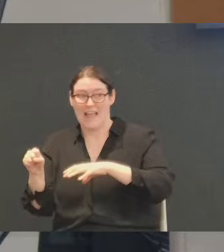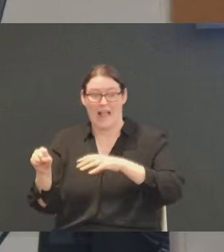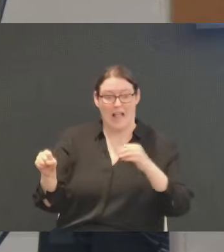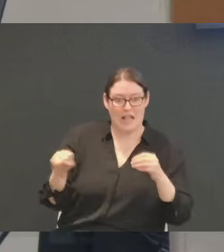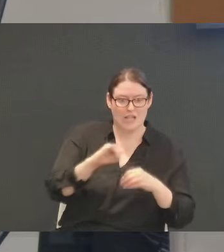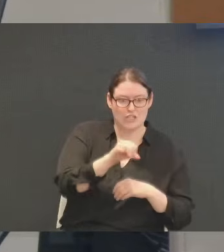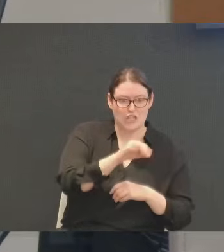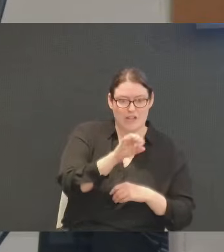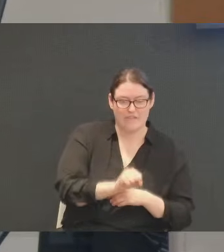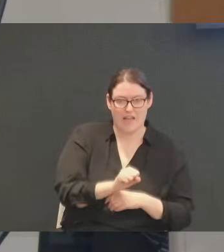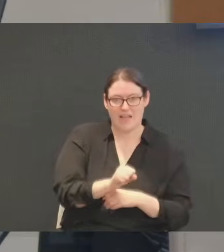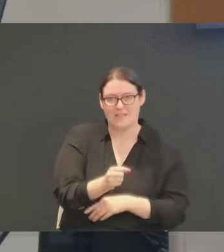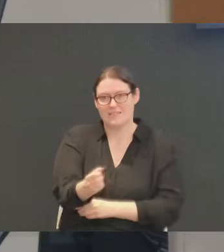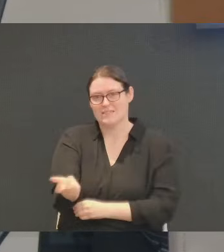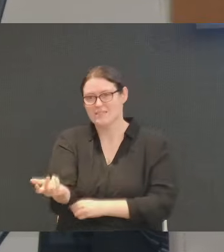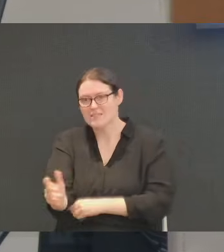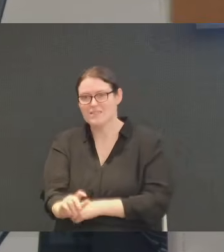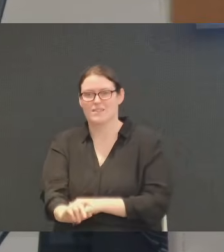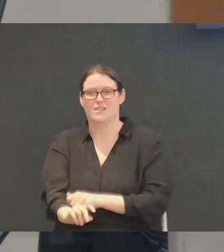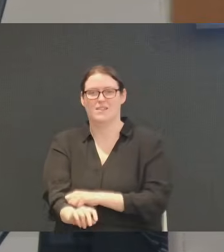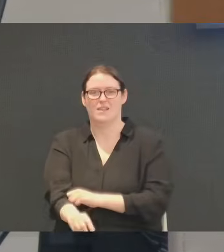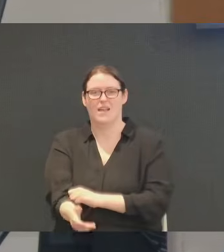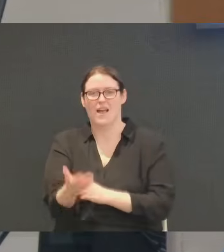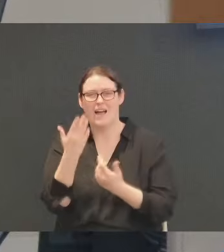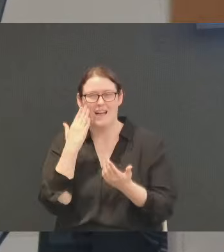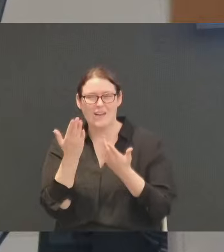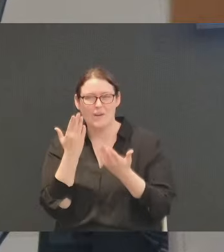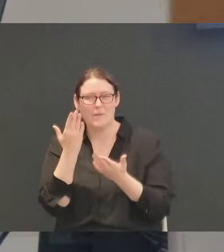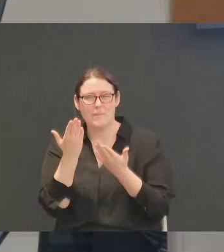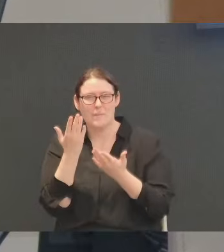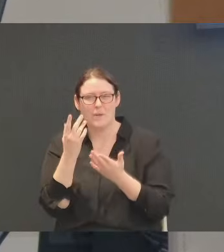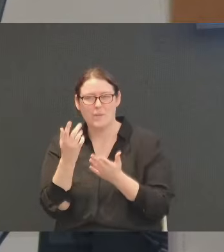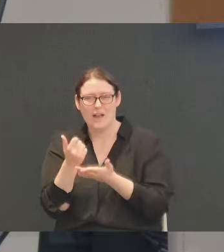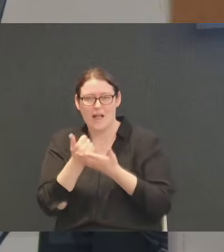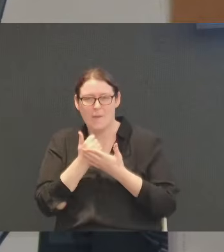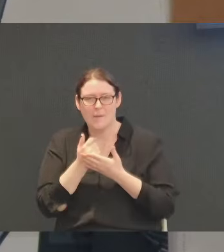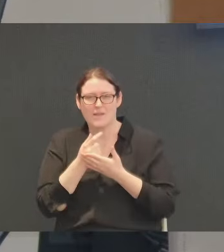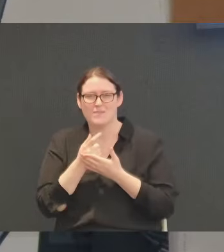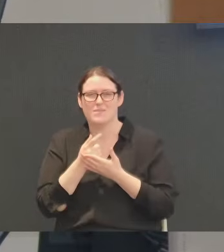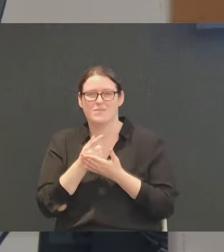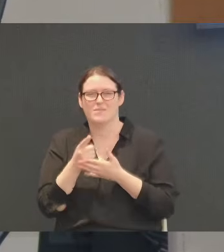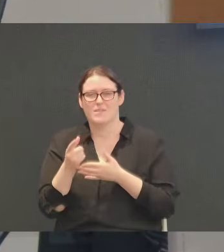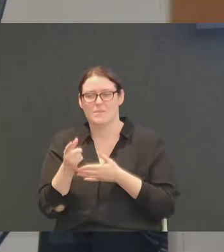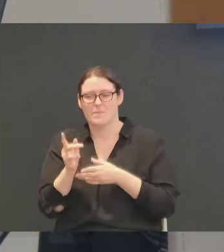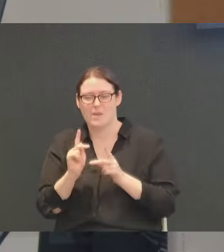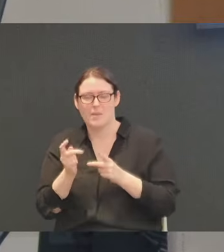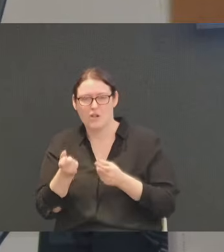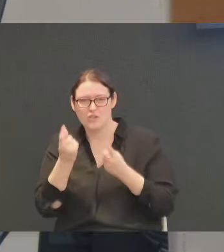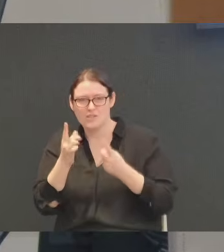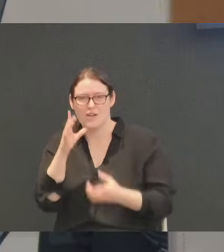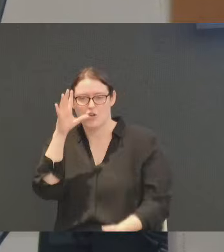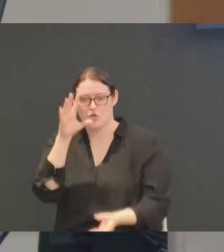percentages. I think that'll help us as we're looking at what percentage on our end as well.